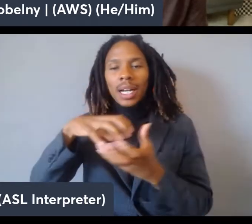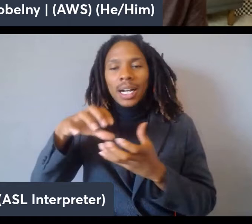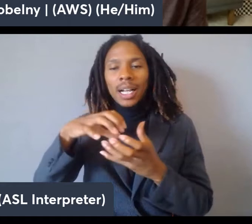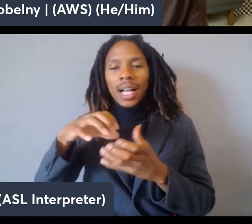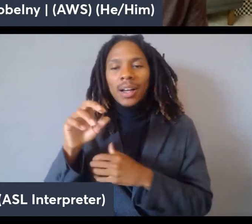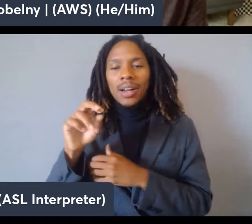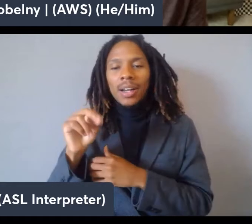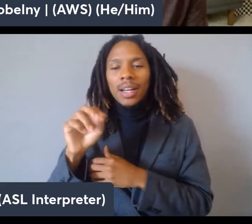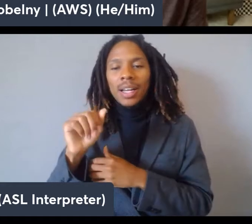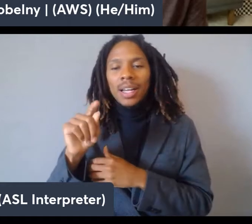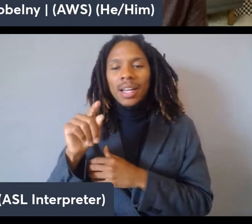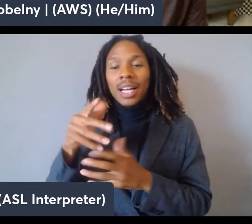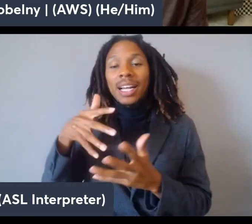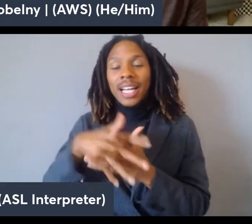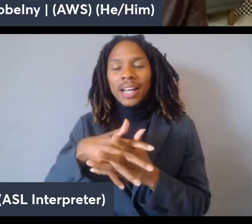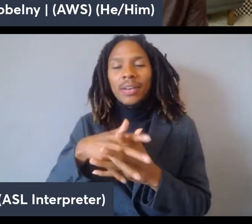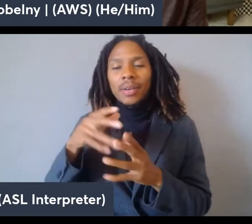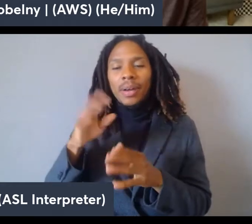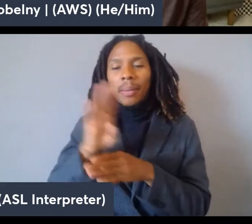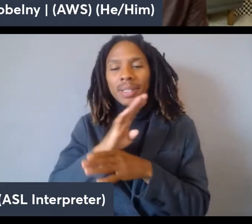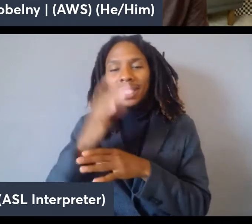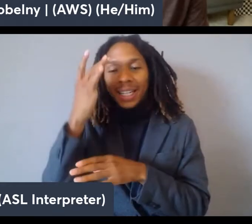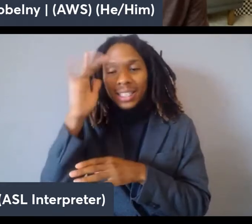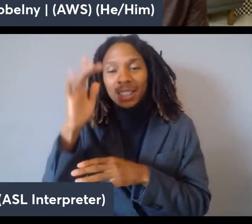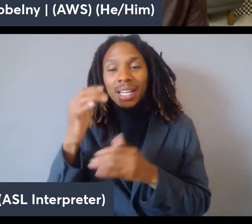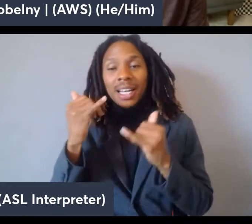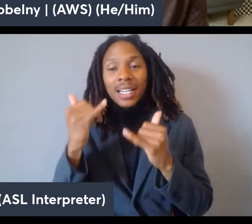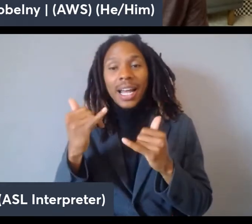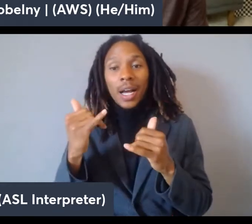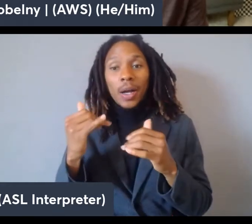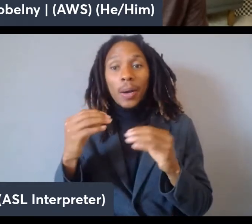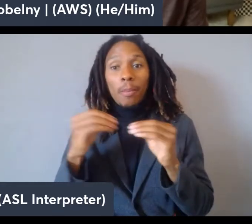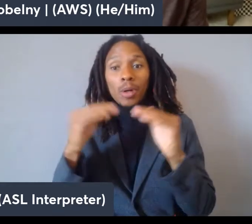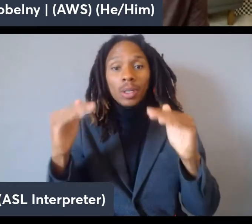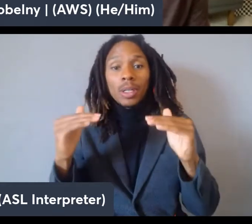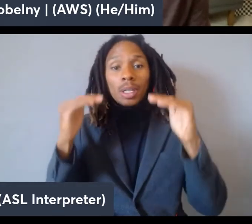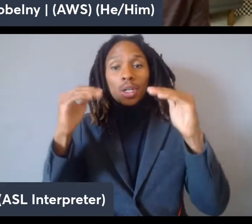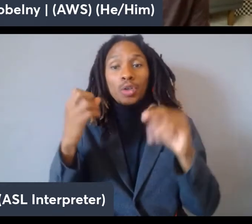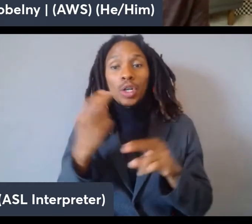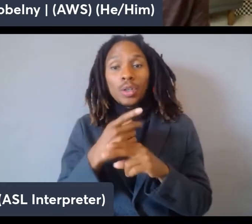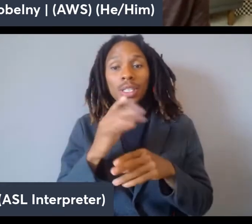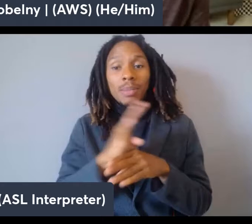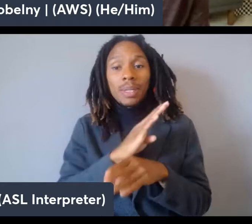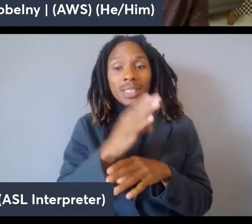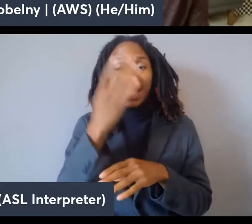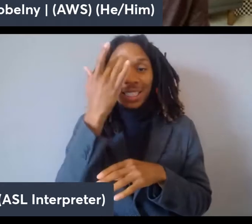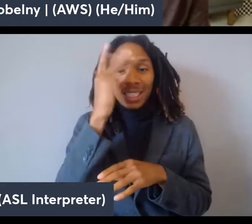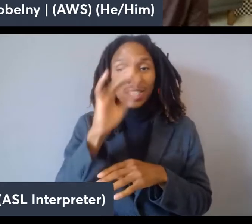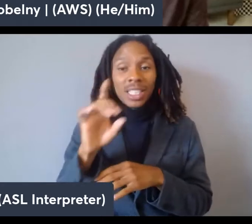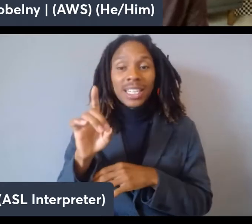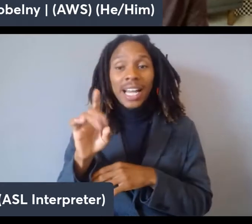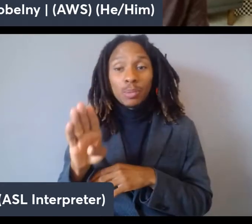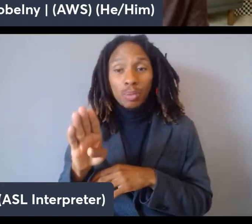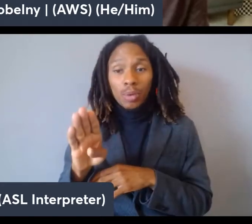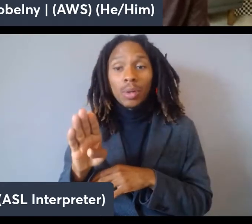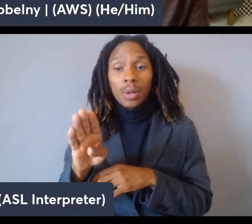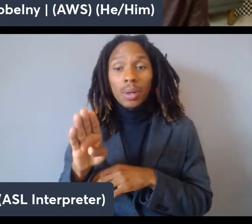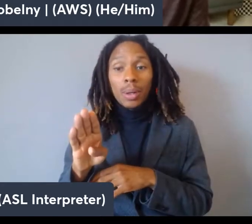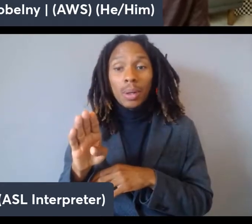But we are taking it further. Now you can use these business intelligence dashboards, or whatever you build there,